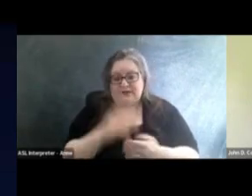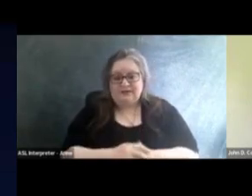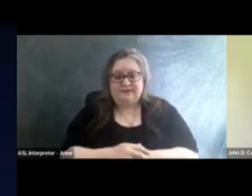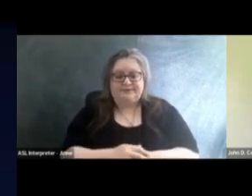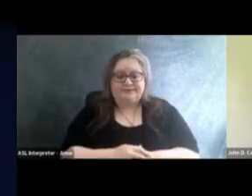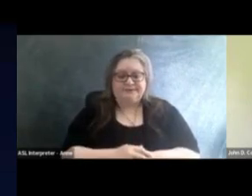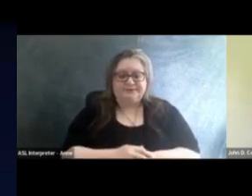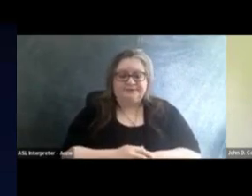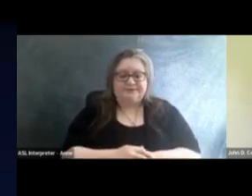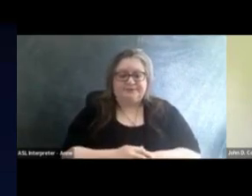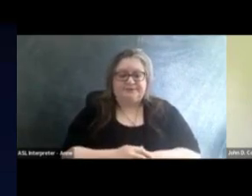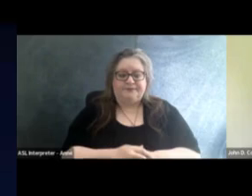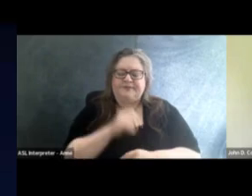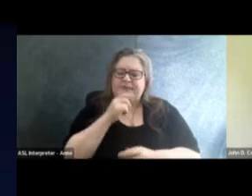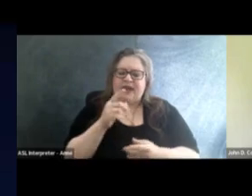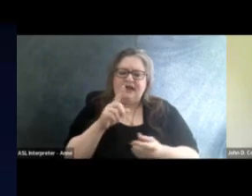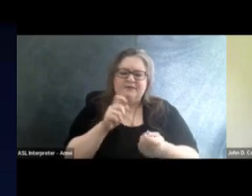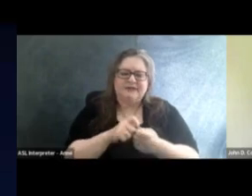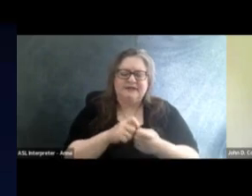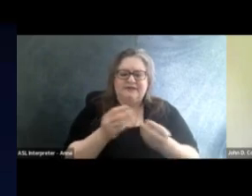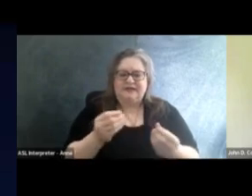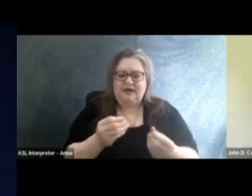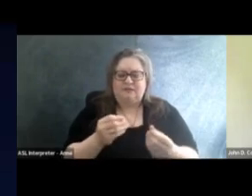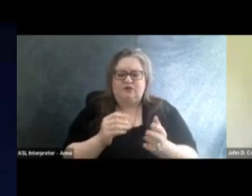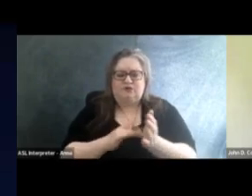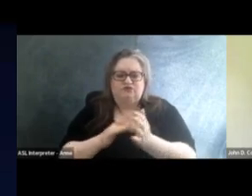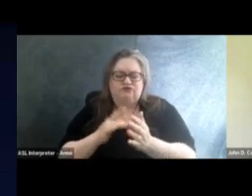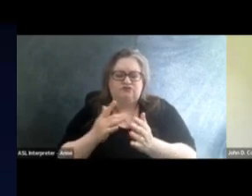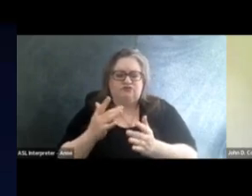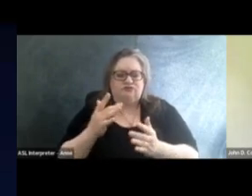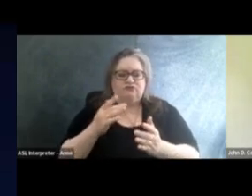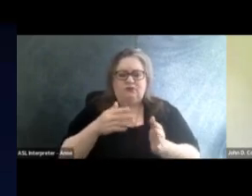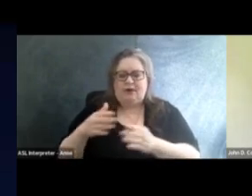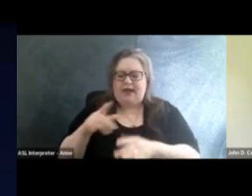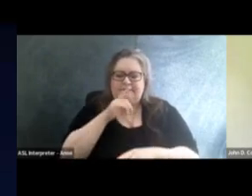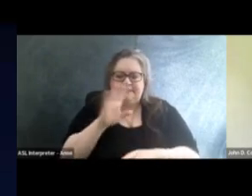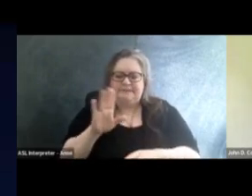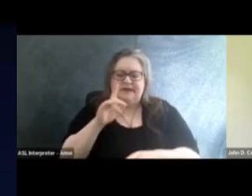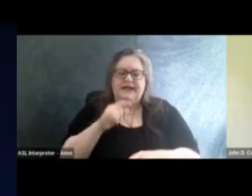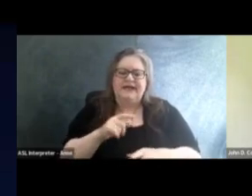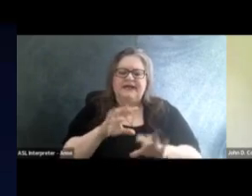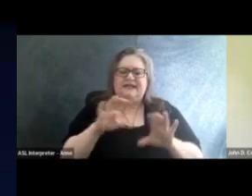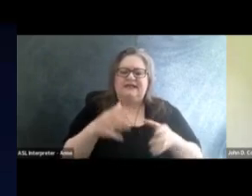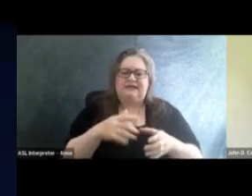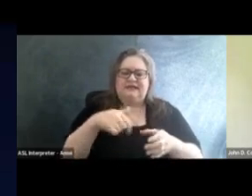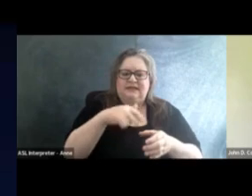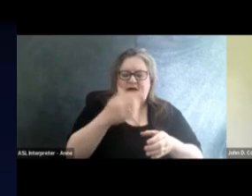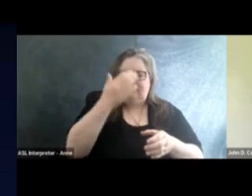not a specific substance use disorder treatment modality. It's instead a set of knowledge and skills that are applied